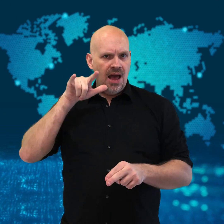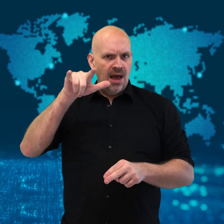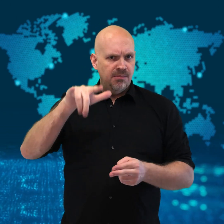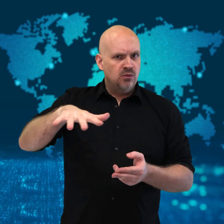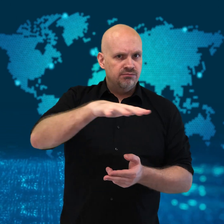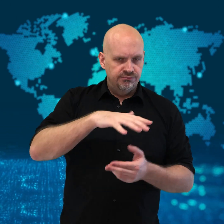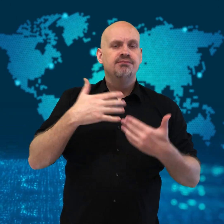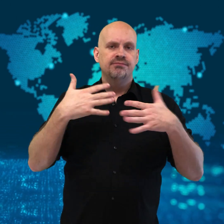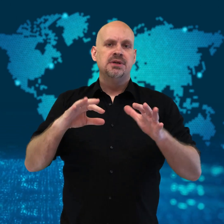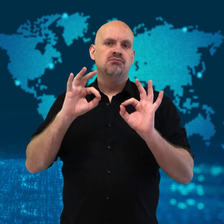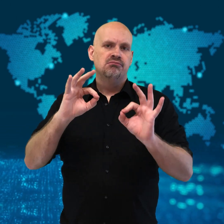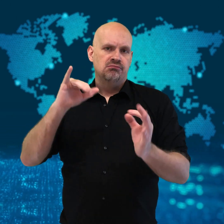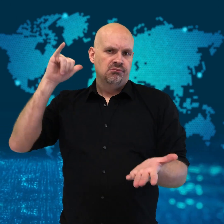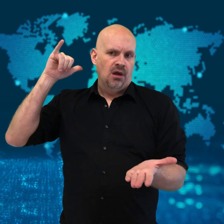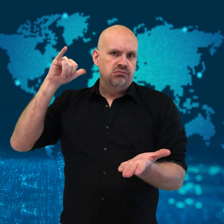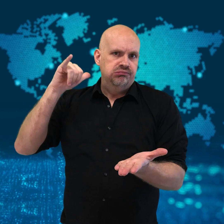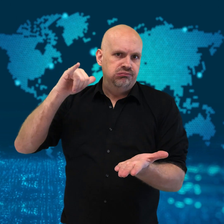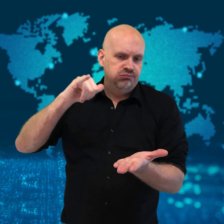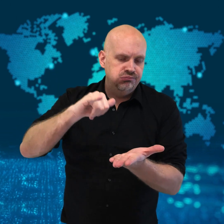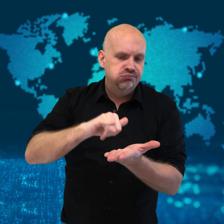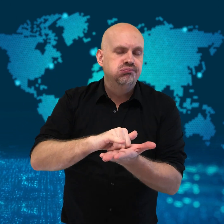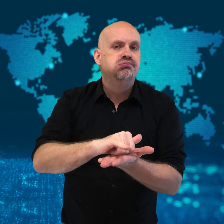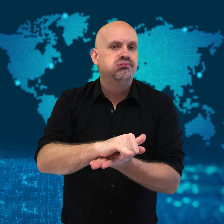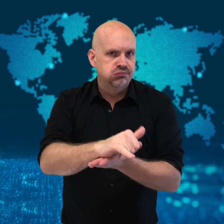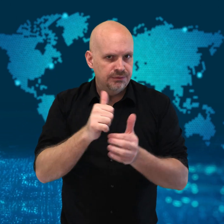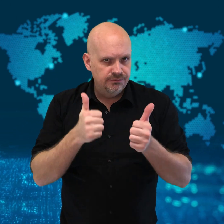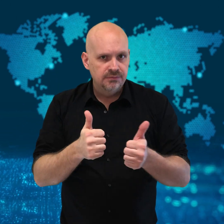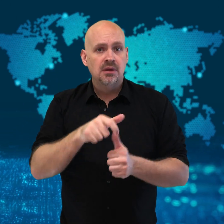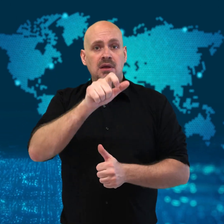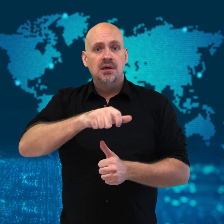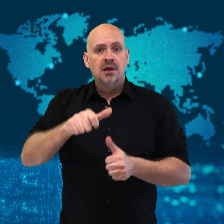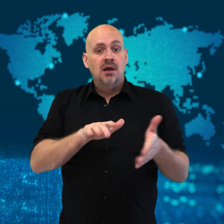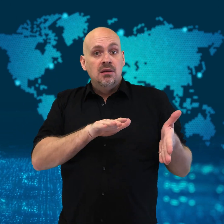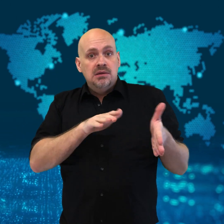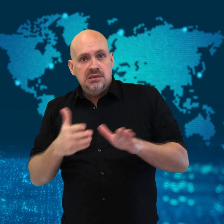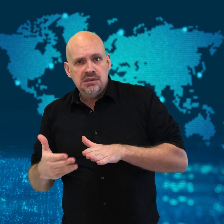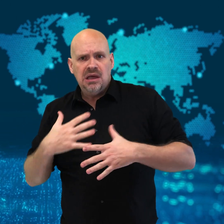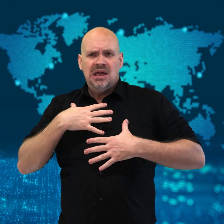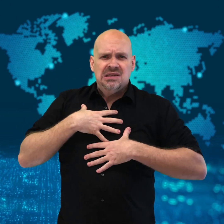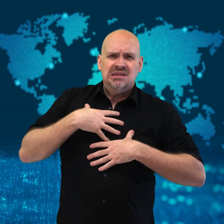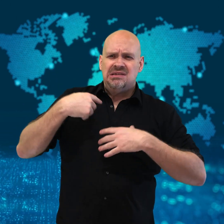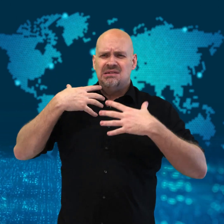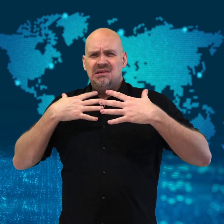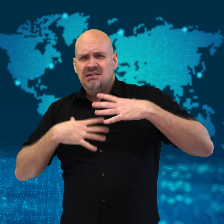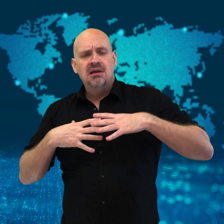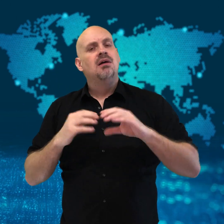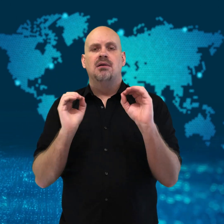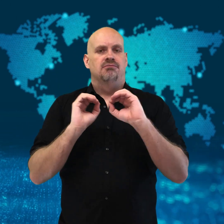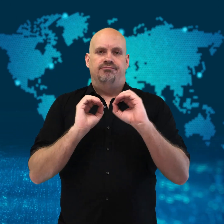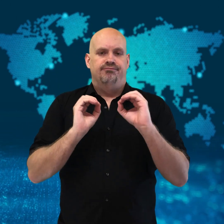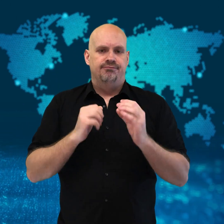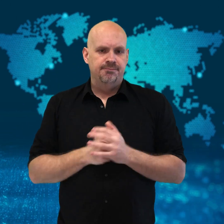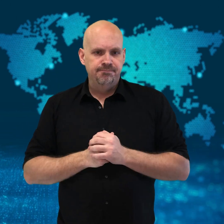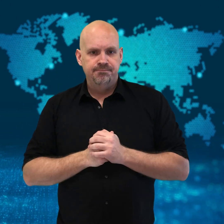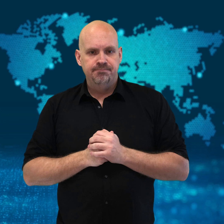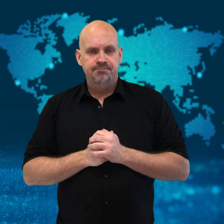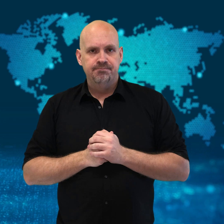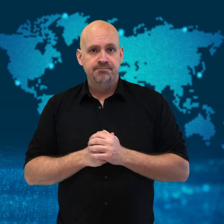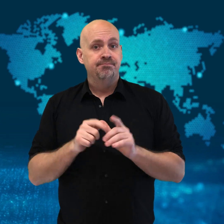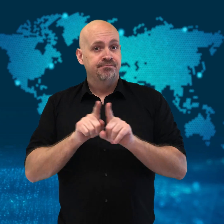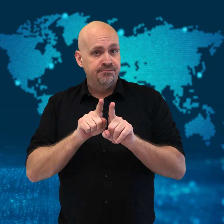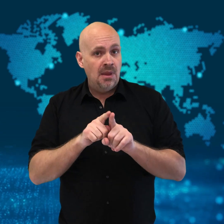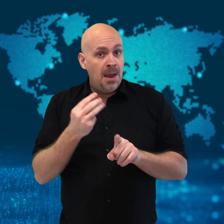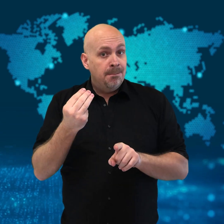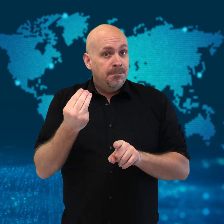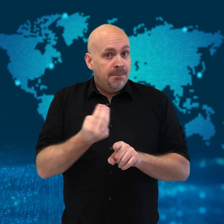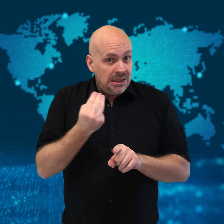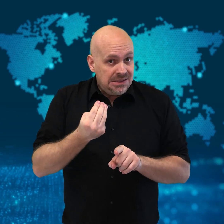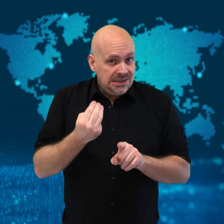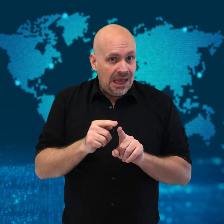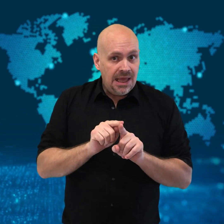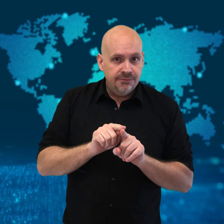the plane landed safely at Denver International Airport after the incident.